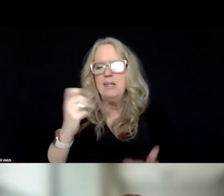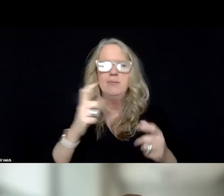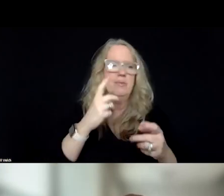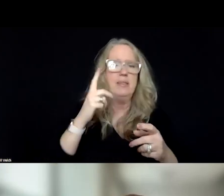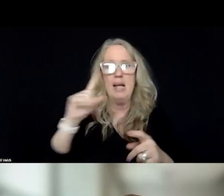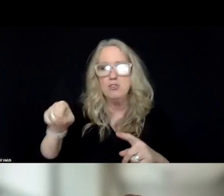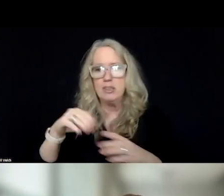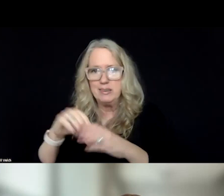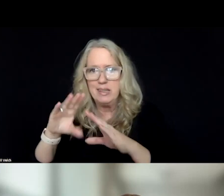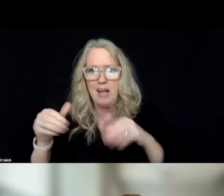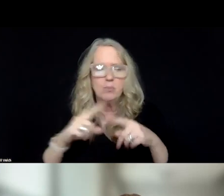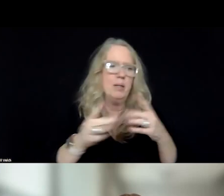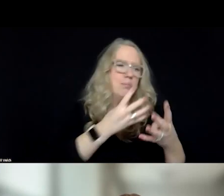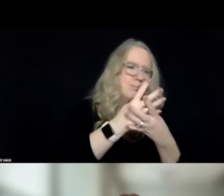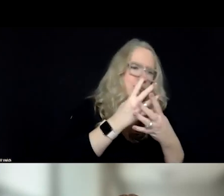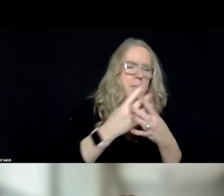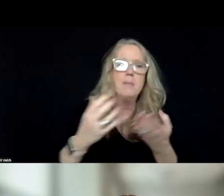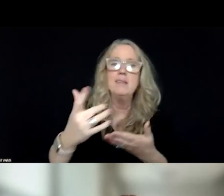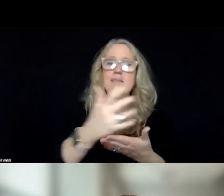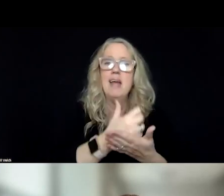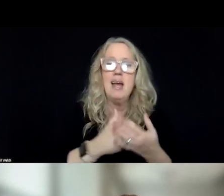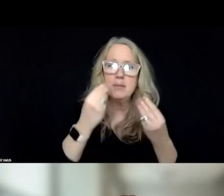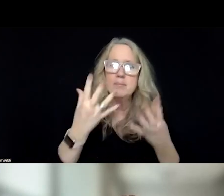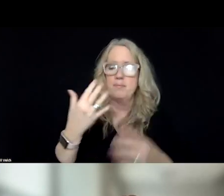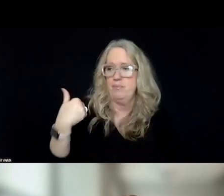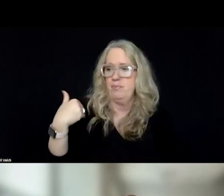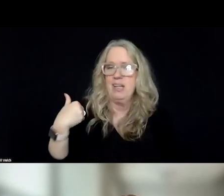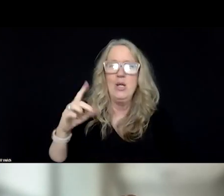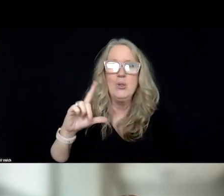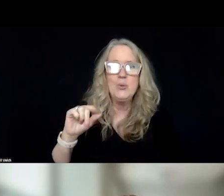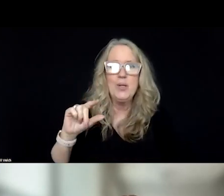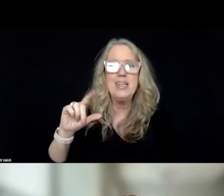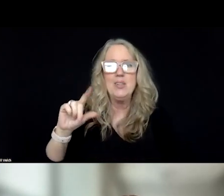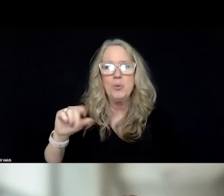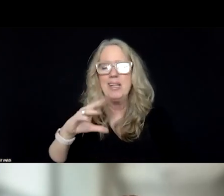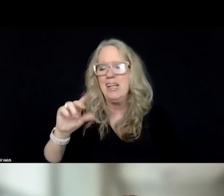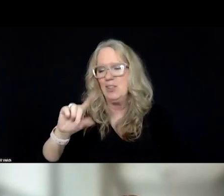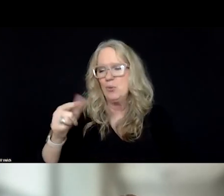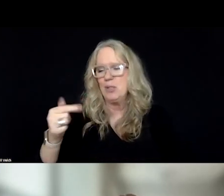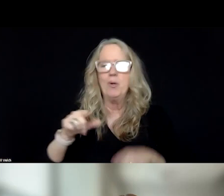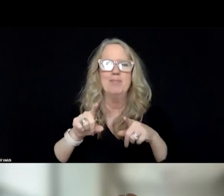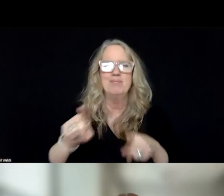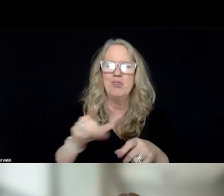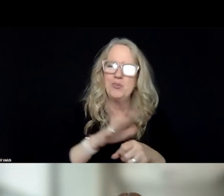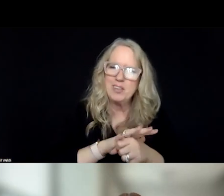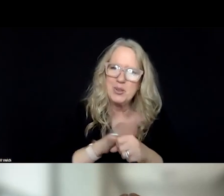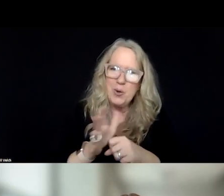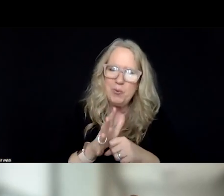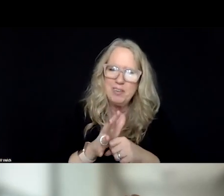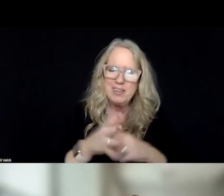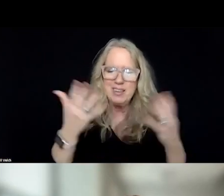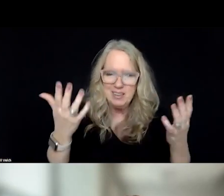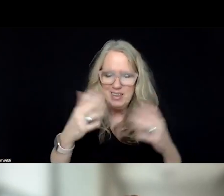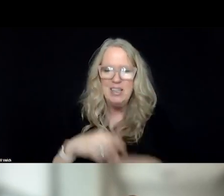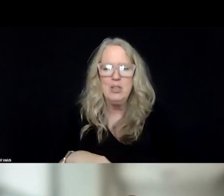AND DATA COLLECTION WAS DURING THE COVID 19 PANDEMIC. WHEN THEY